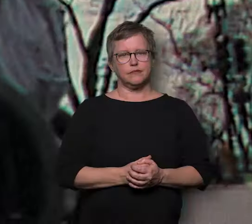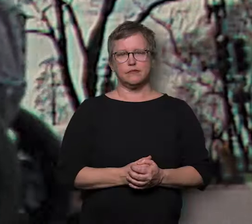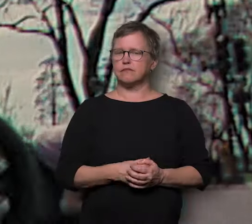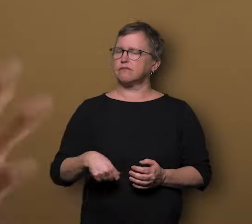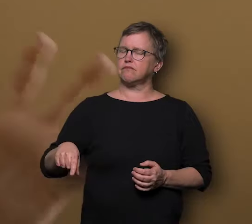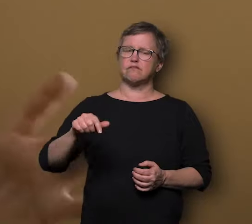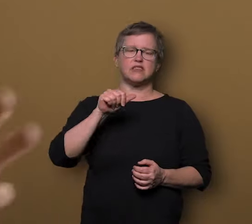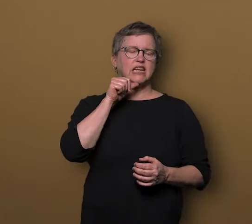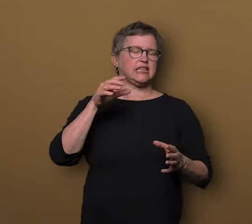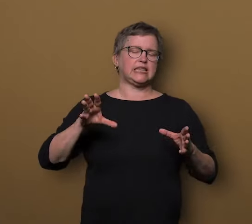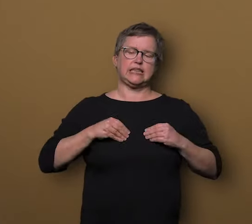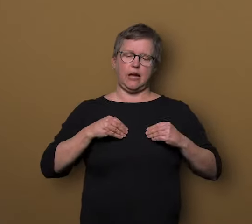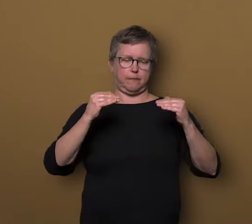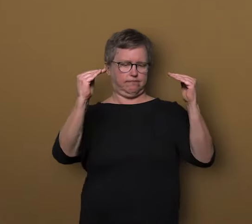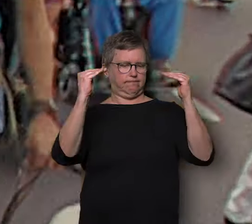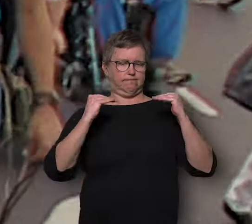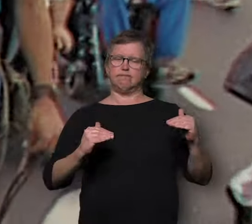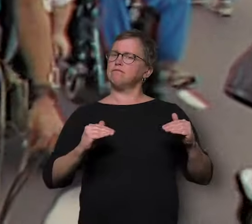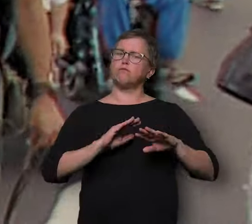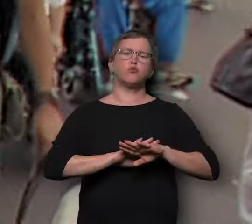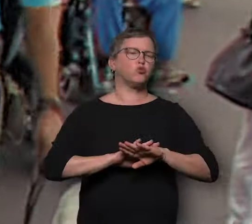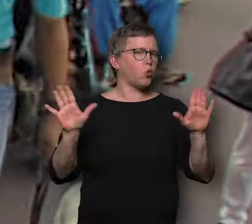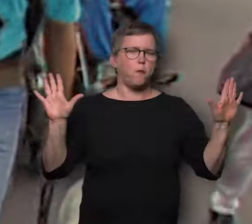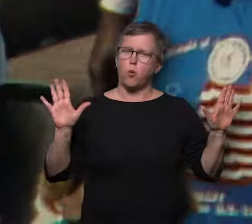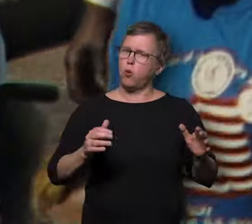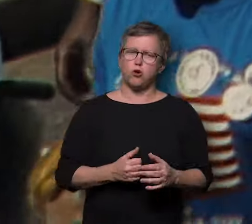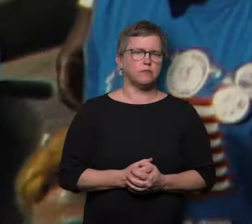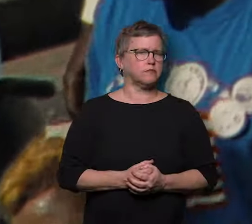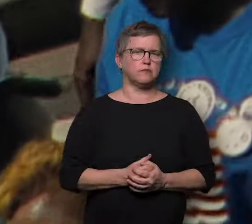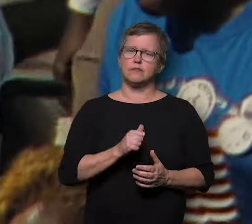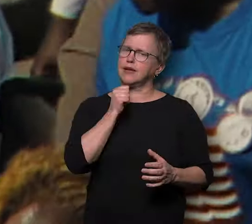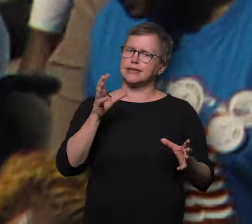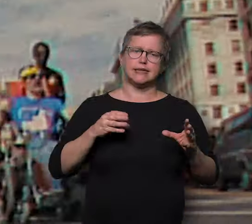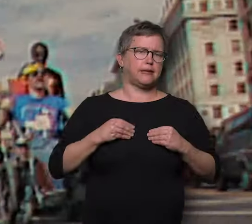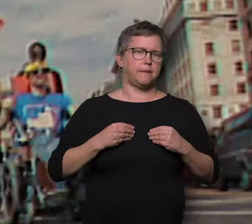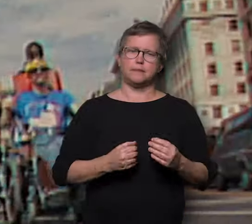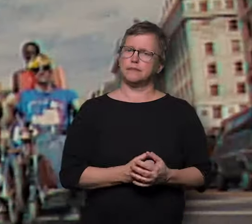They weren't going to accept second-class status any longer.